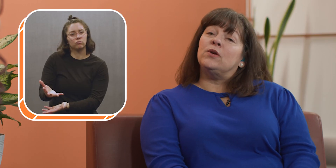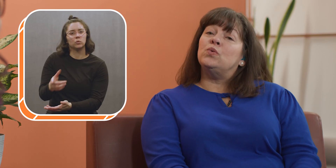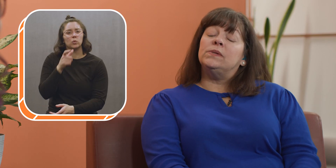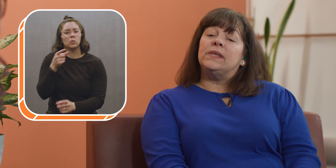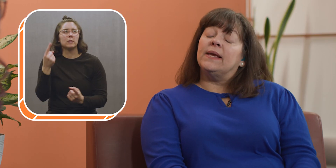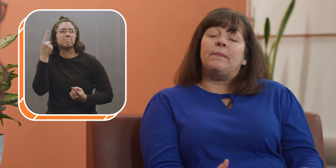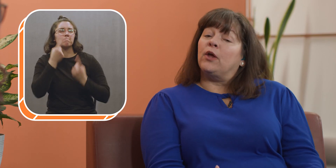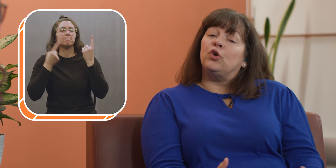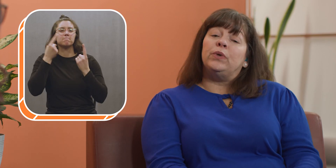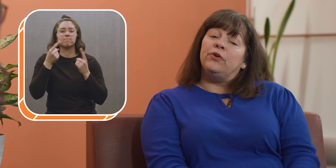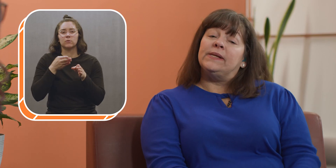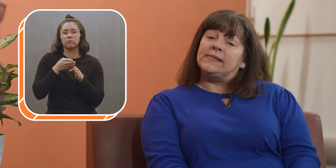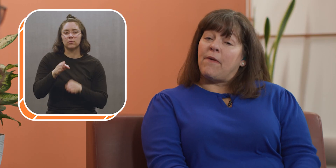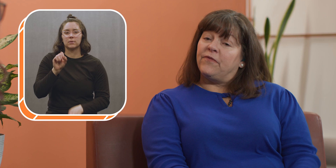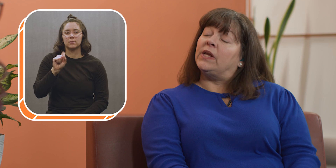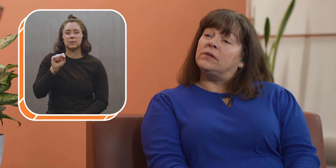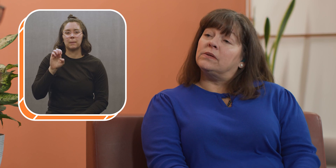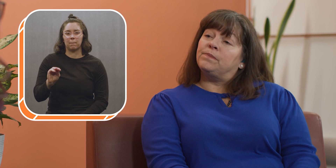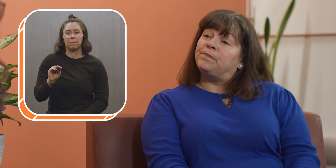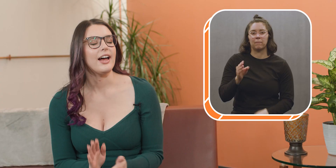who is thinking about a career in the STEM field?